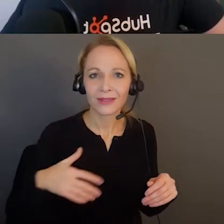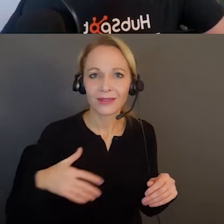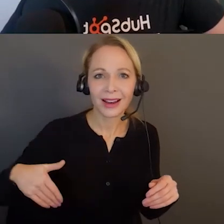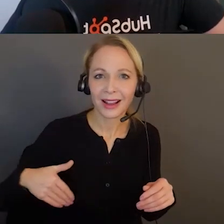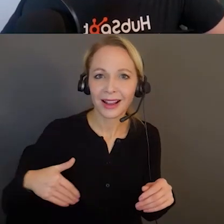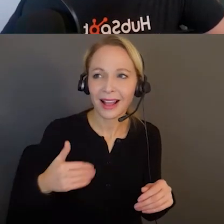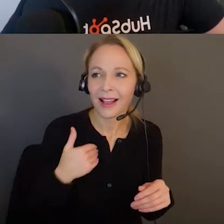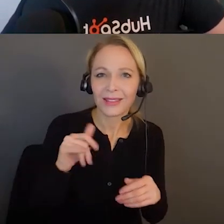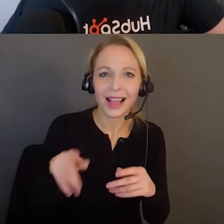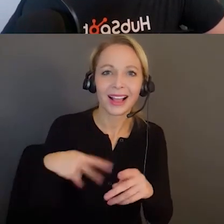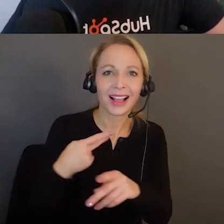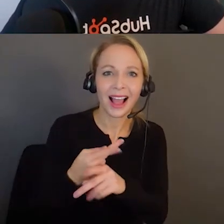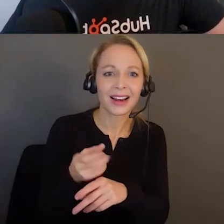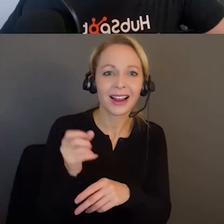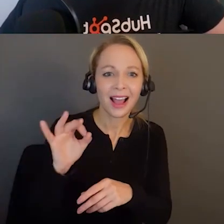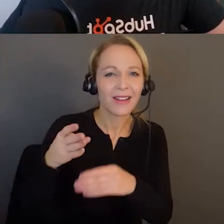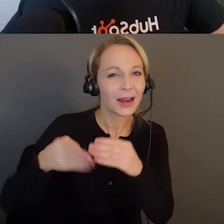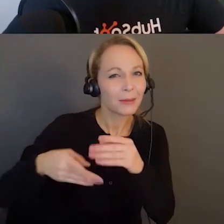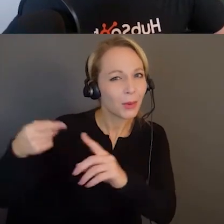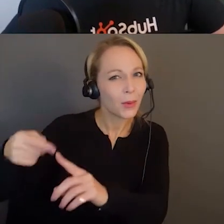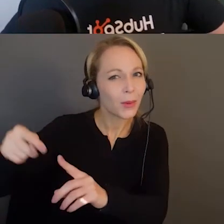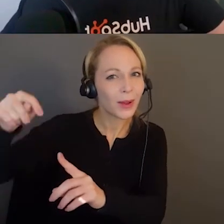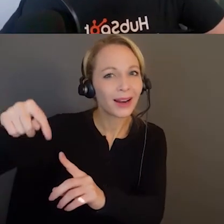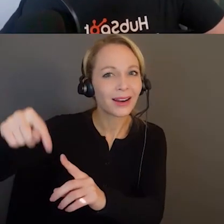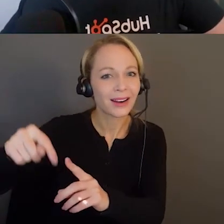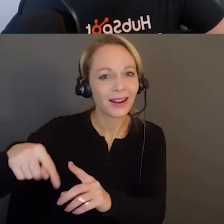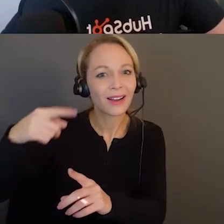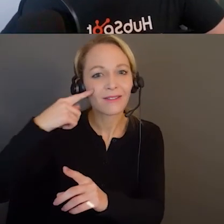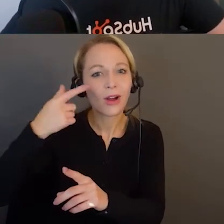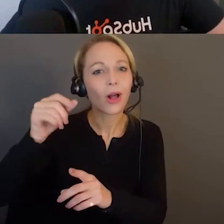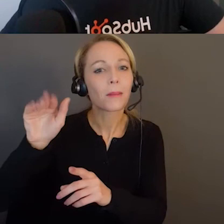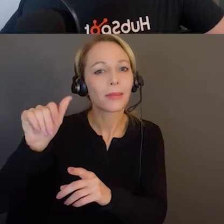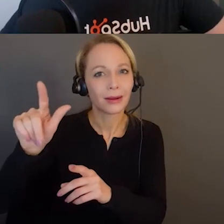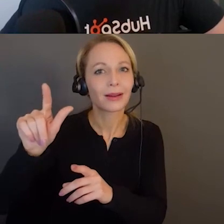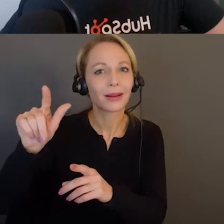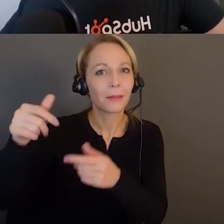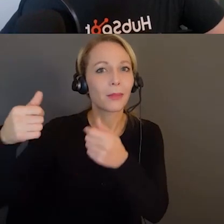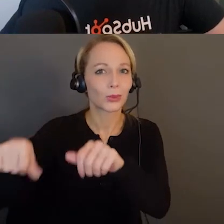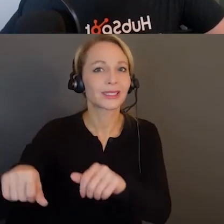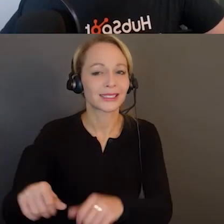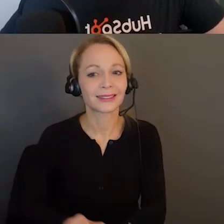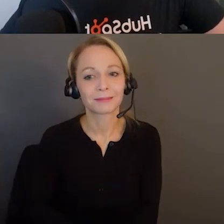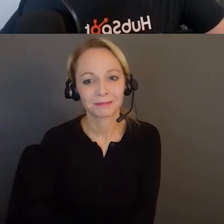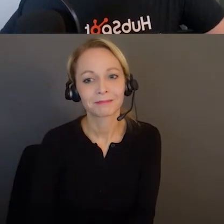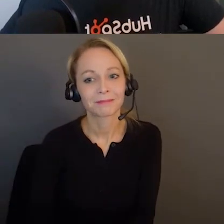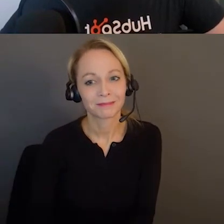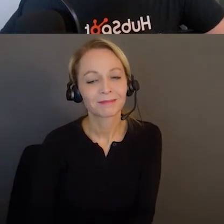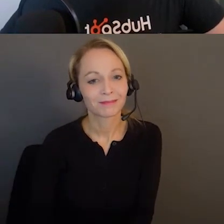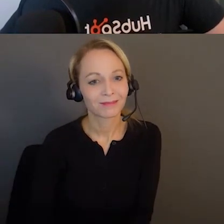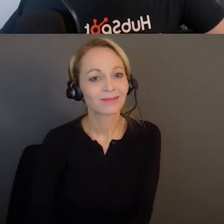HAVE NOT SUCH END POINT FOR THE GLOBAL POSTING. SOUNDS GOOD.